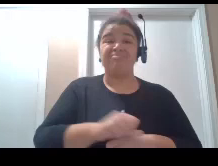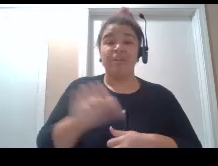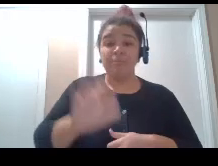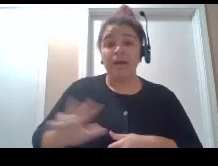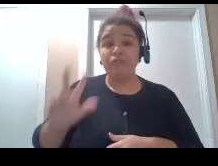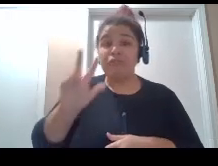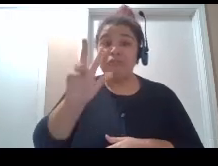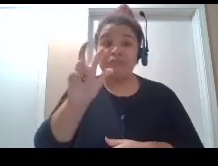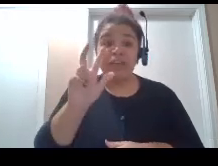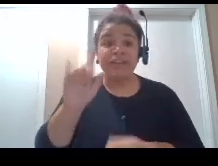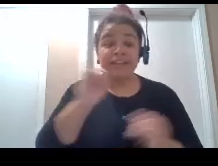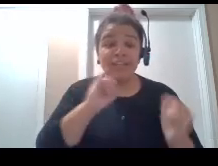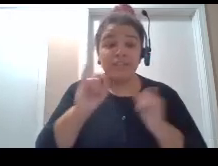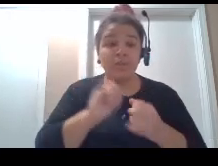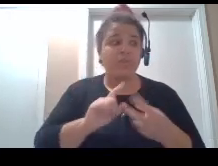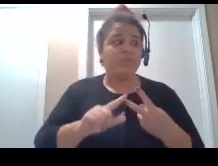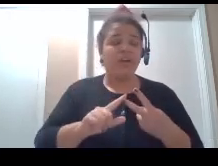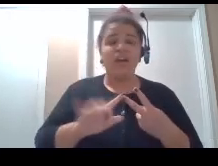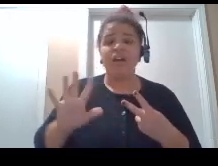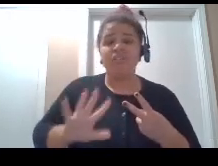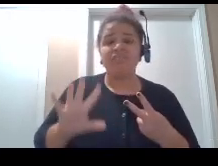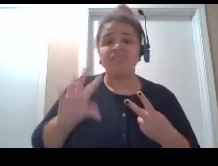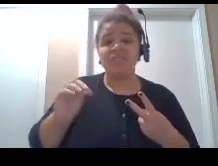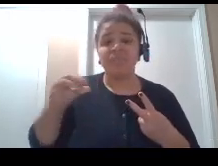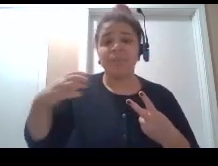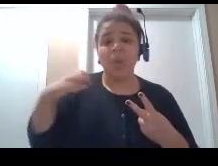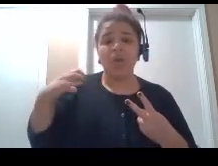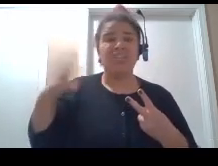with up to 50 employers with openings across the state.